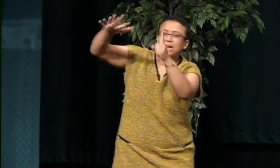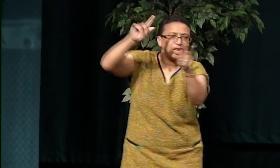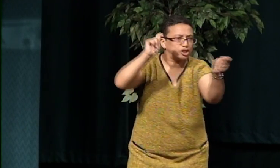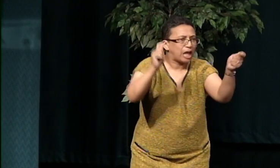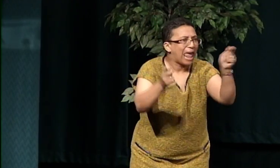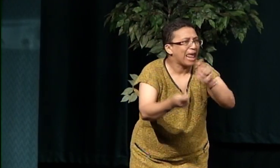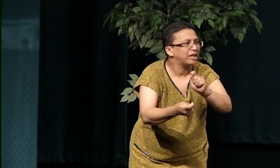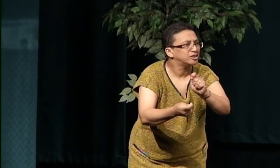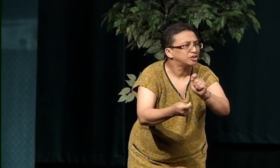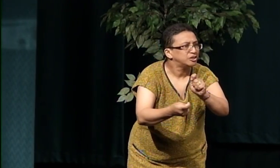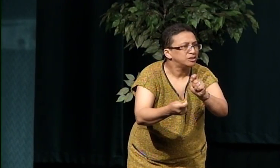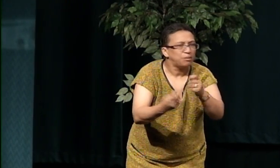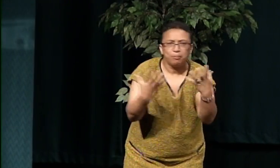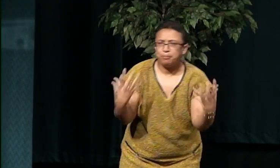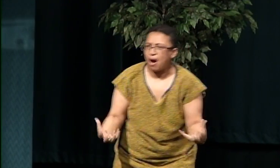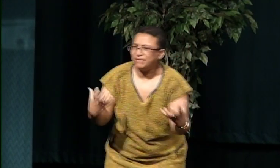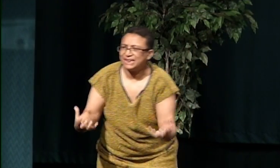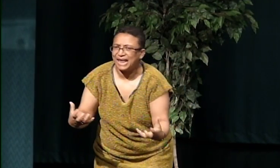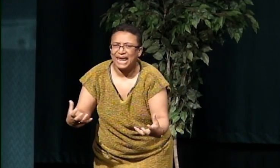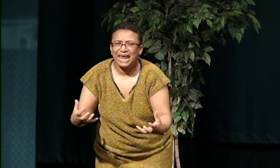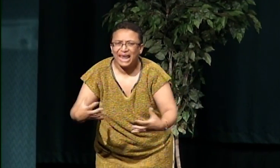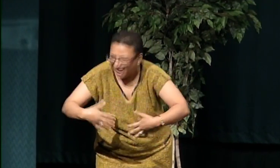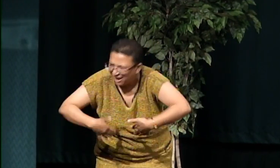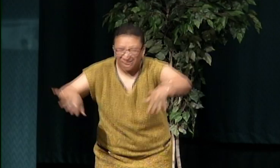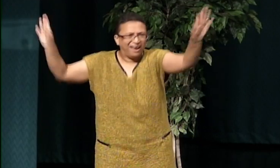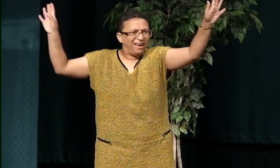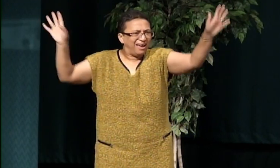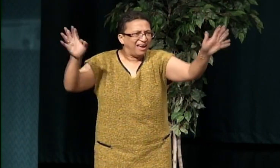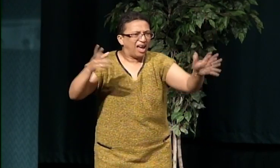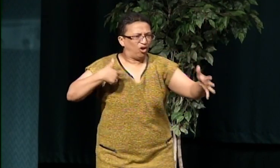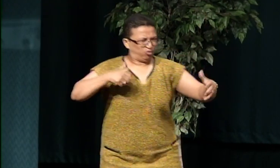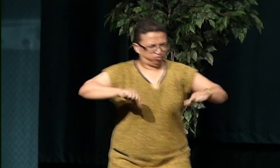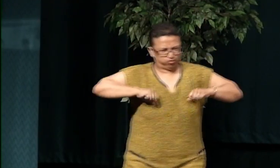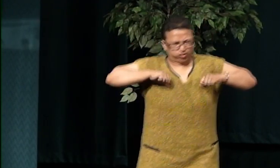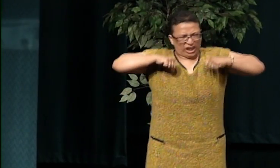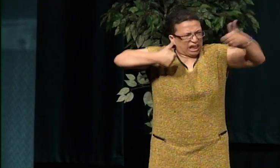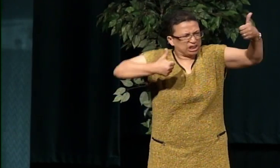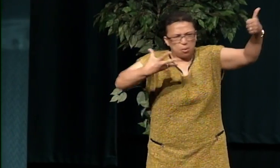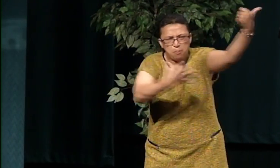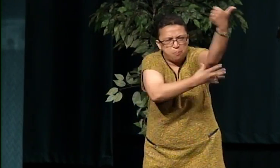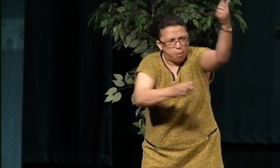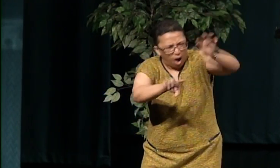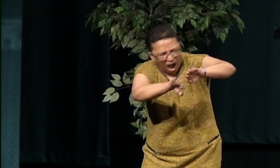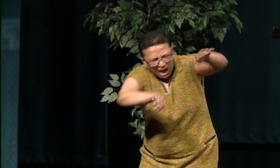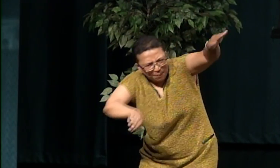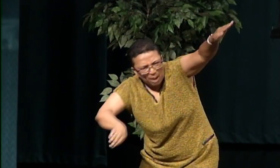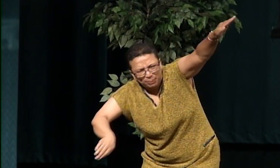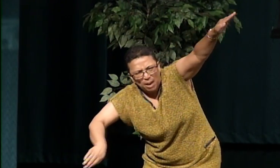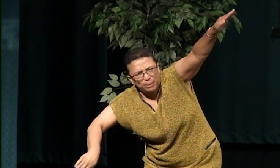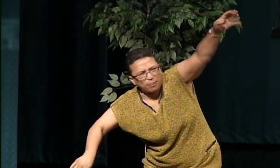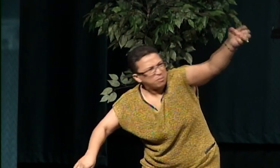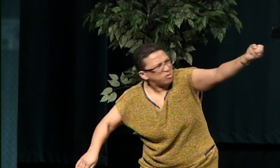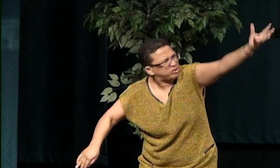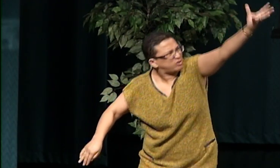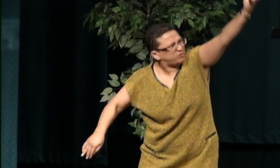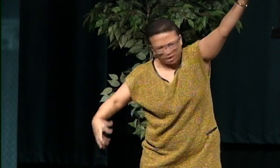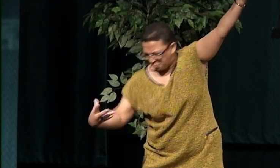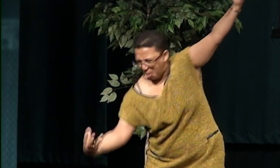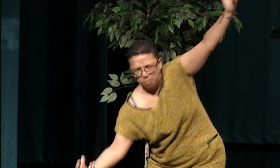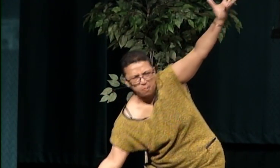and they think they're silly or invaluable. But you cannot make that kind of assessment without knowing why those types of protests happened.